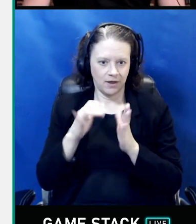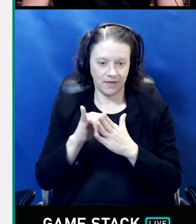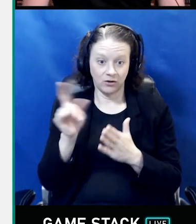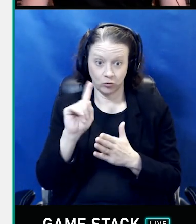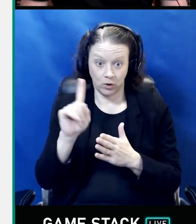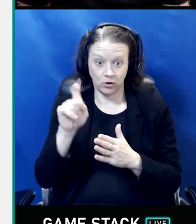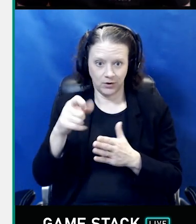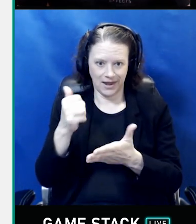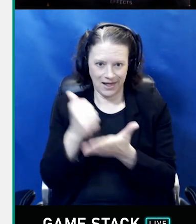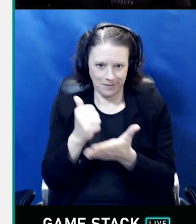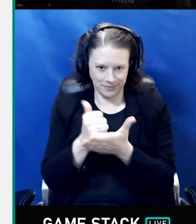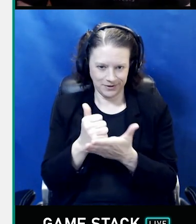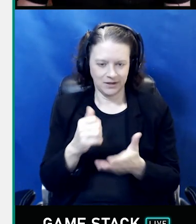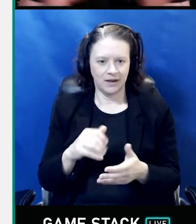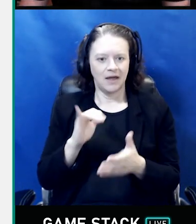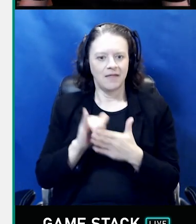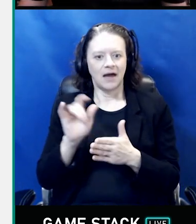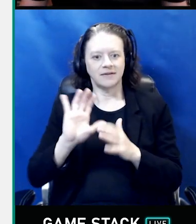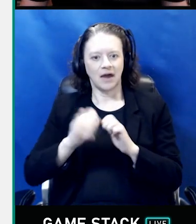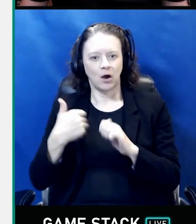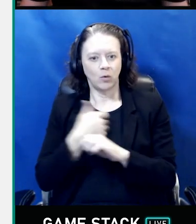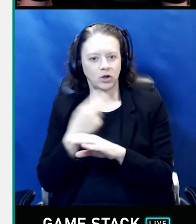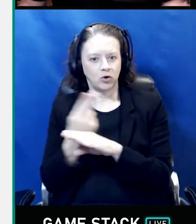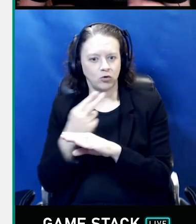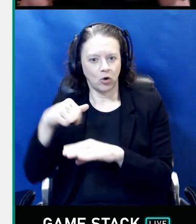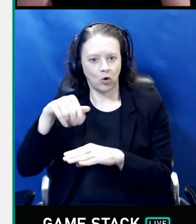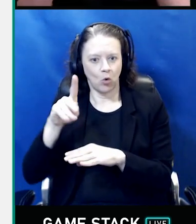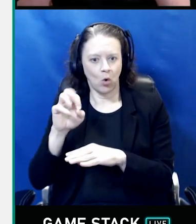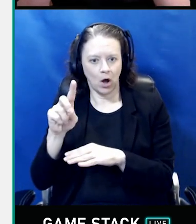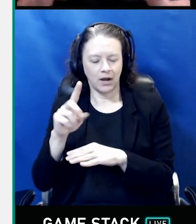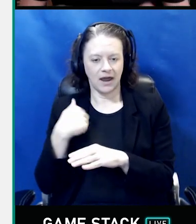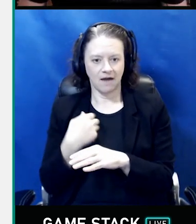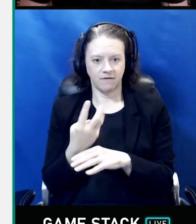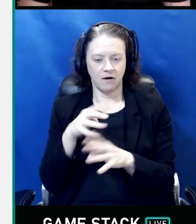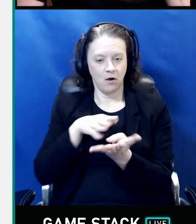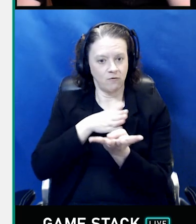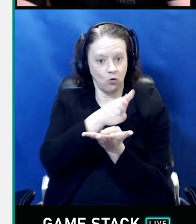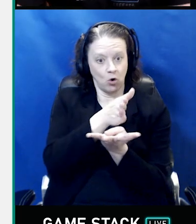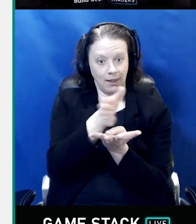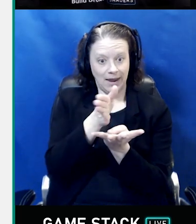So a quad is very simply just four neighboring lanes. It's in a 2X2 configuration,